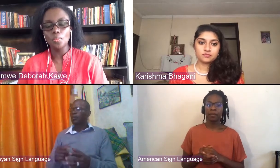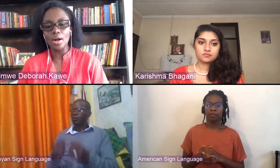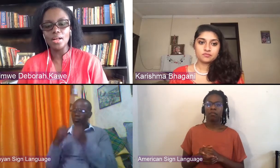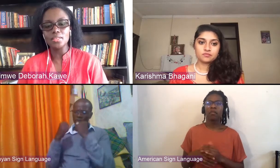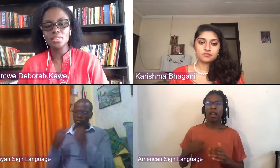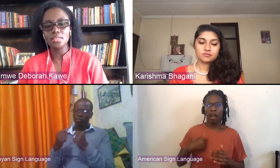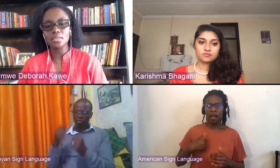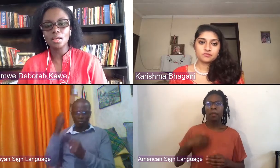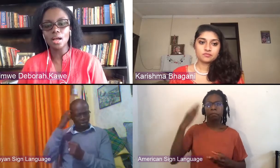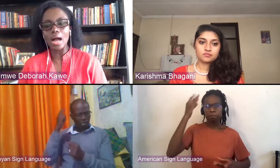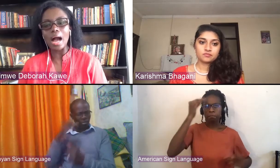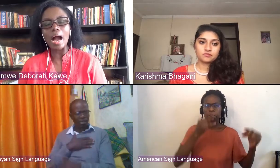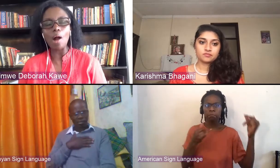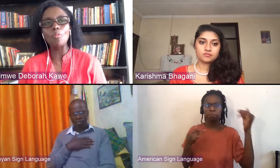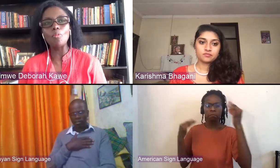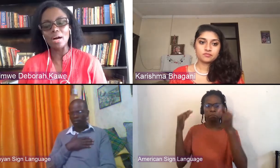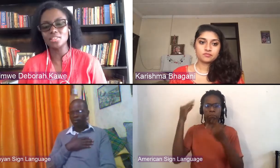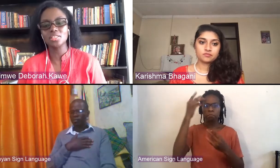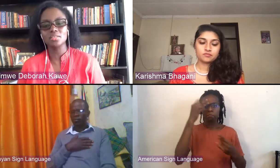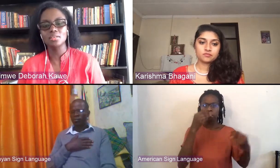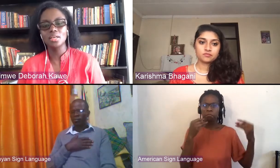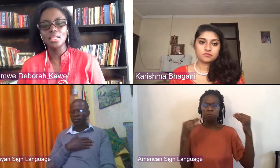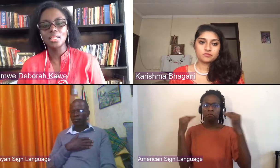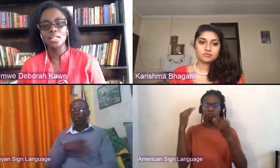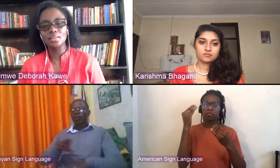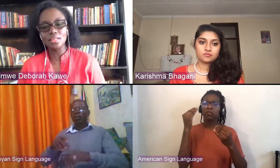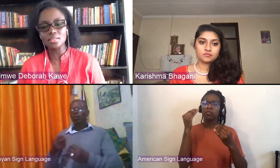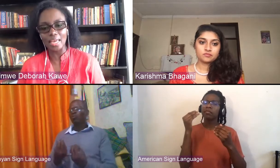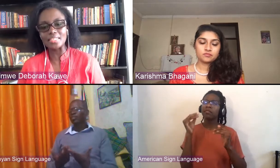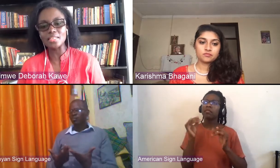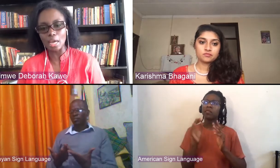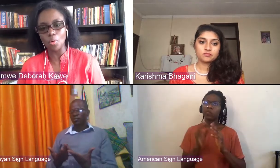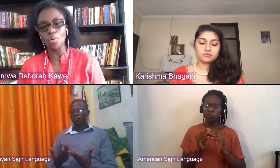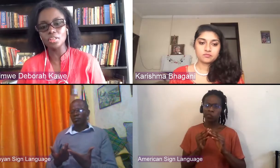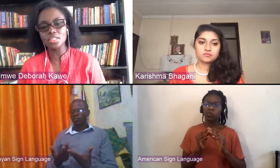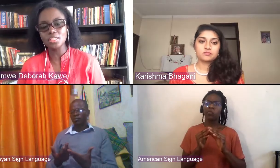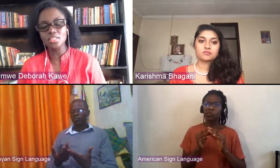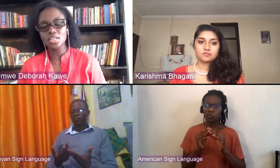was how much this 18 year old must have like planned